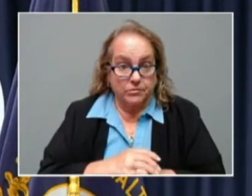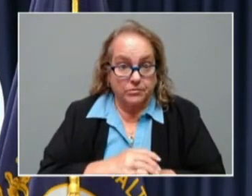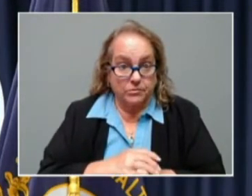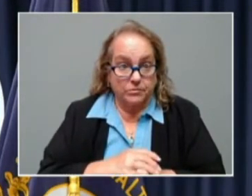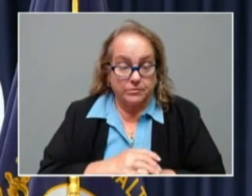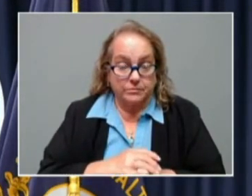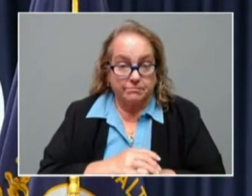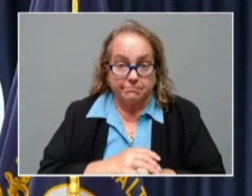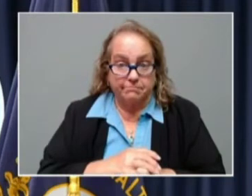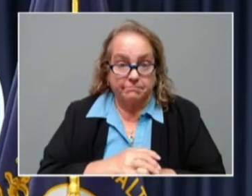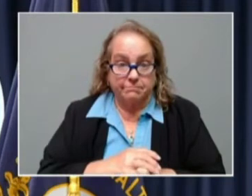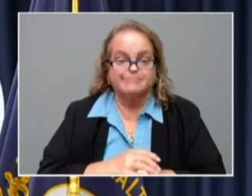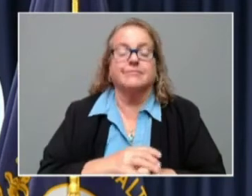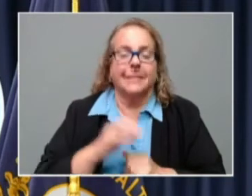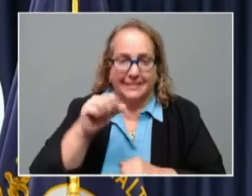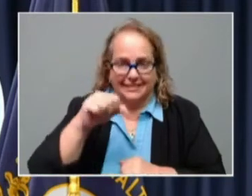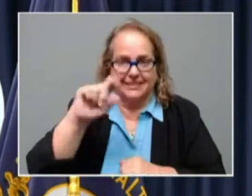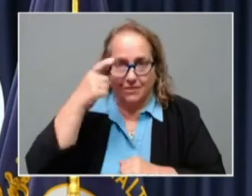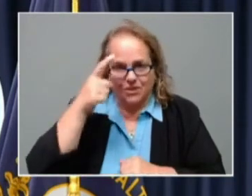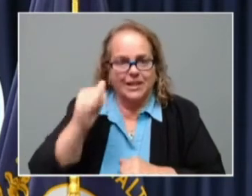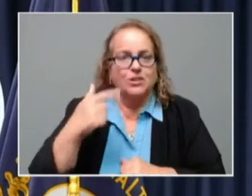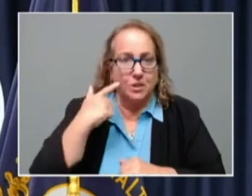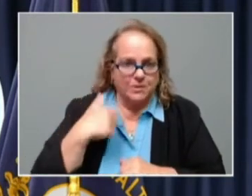Hi Governor, can you hear me? I can now,